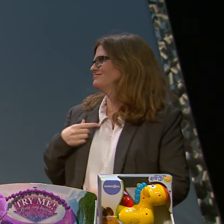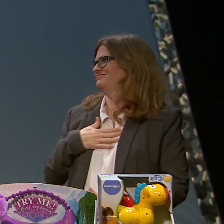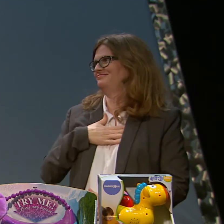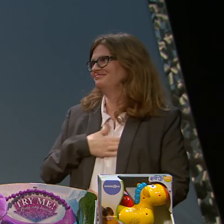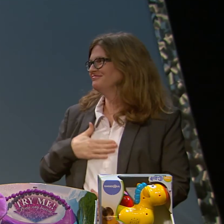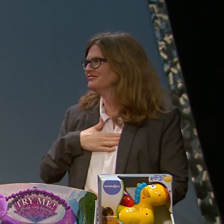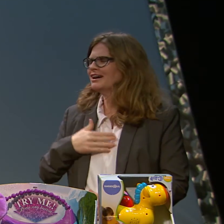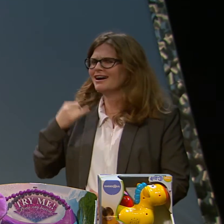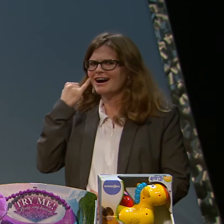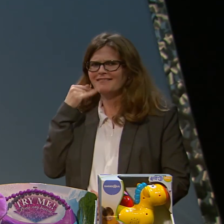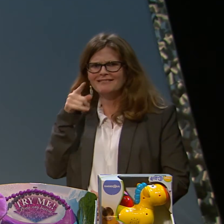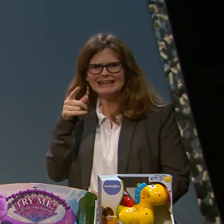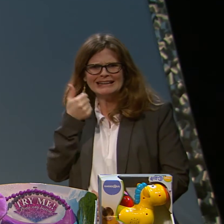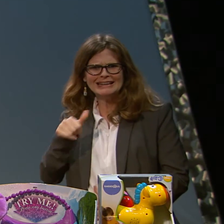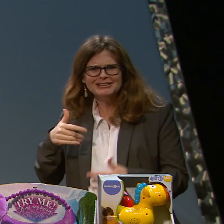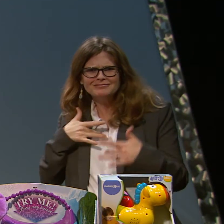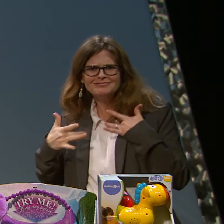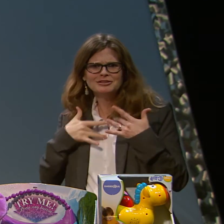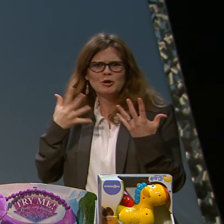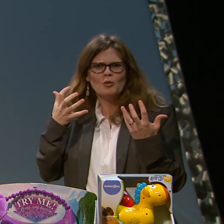If you have any concerns or want